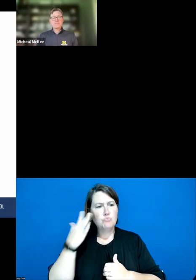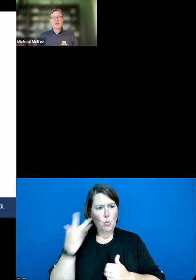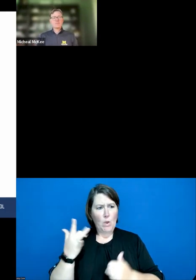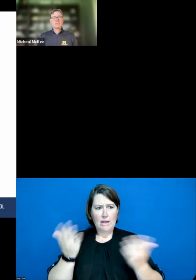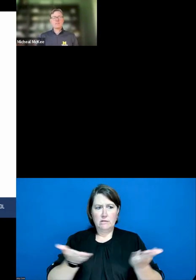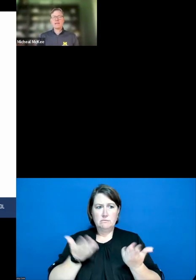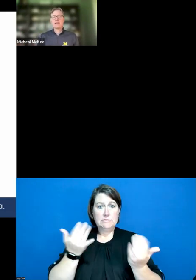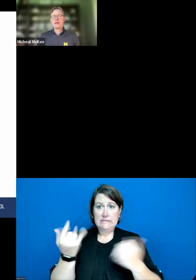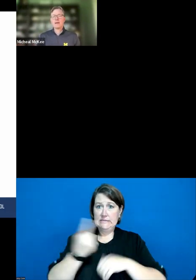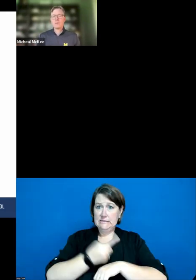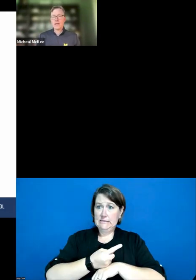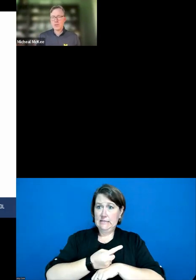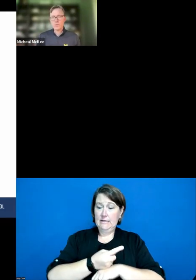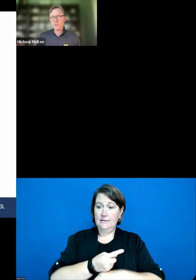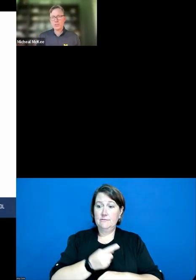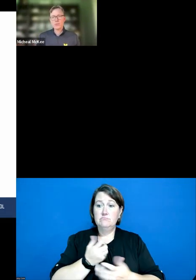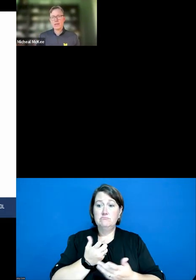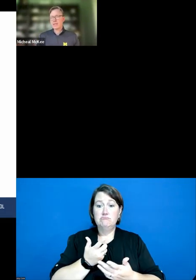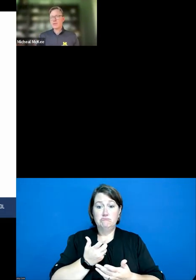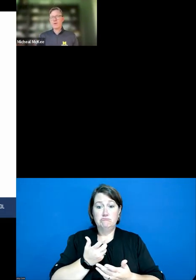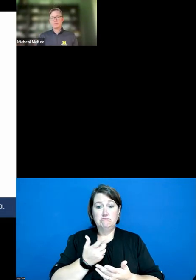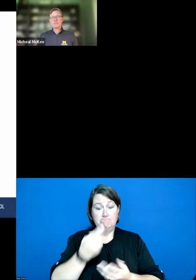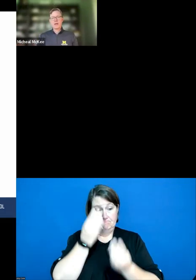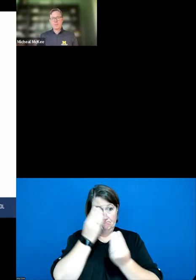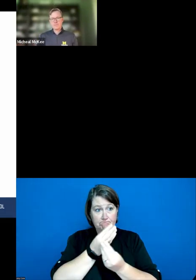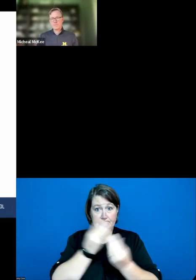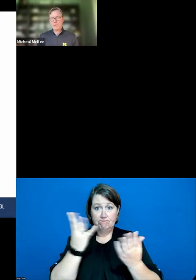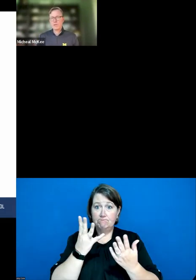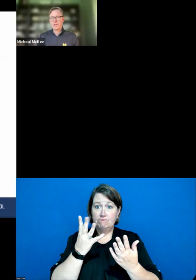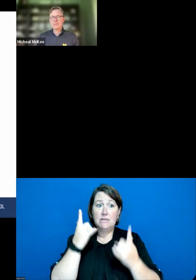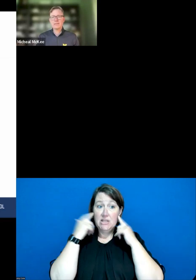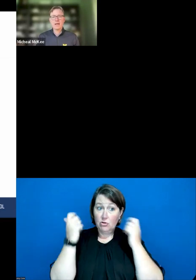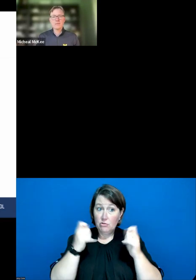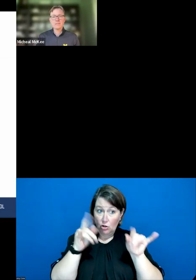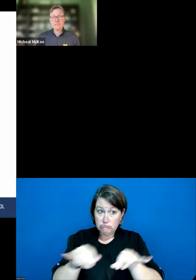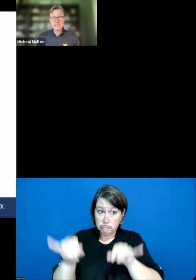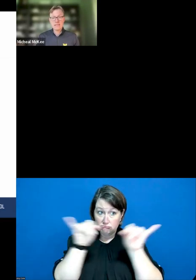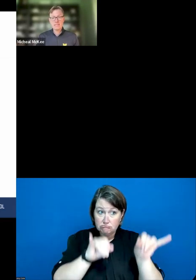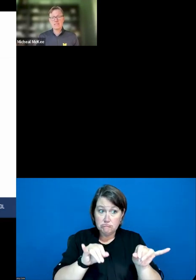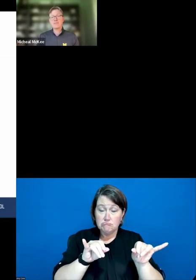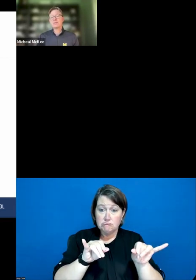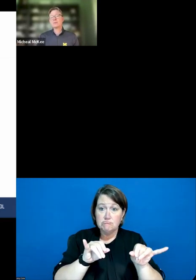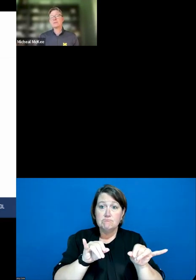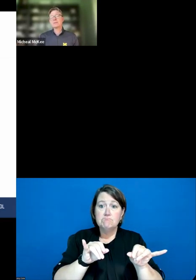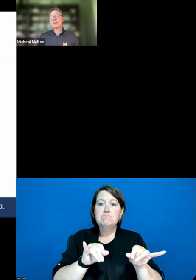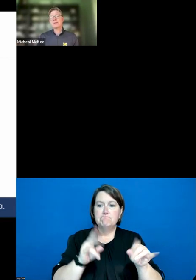Obviously, I told you that hearing loss is common. We're going to obviously see these individuals.